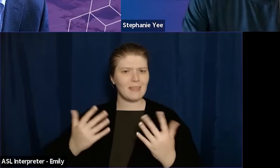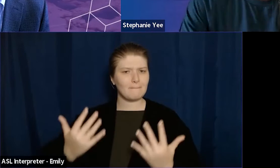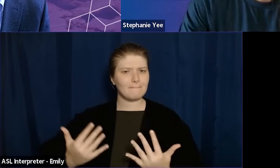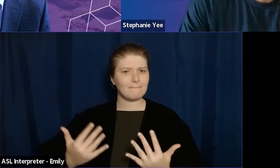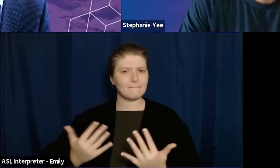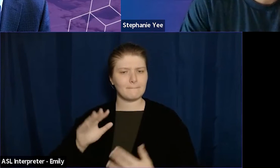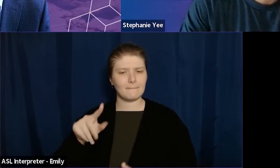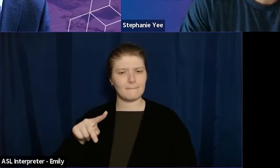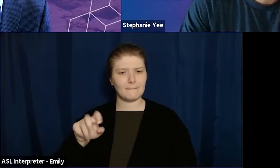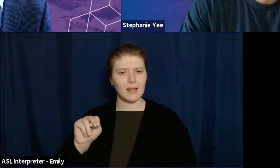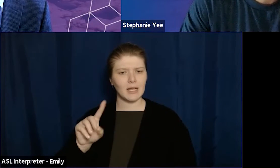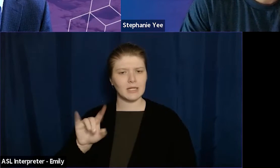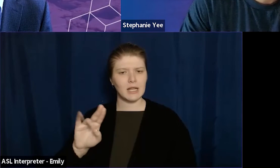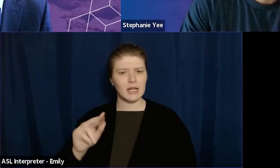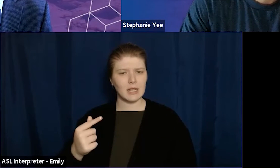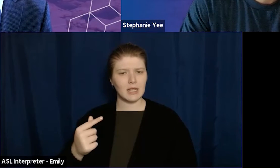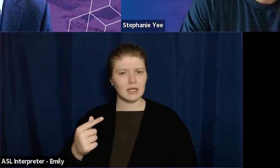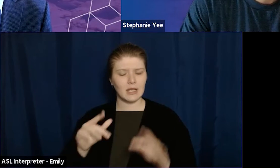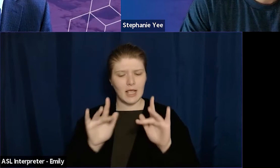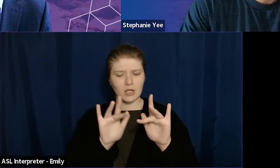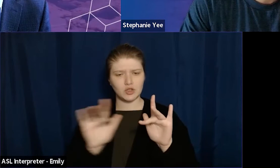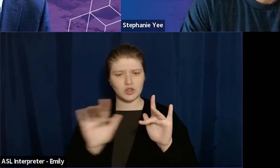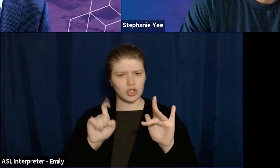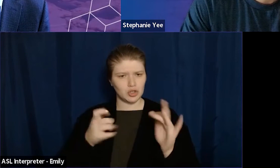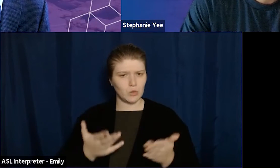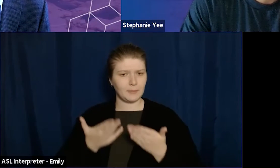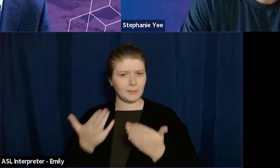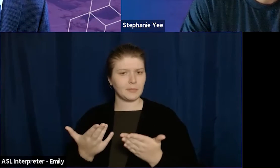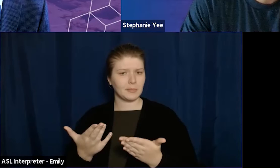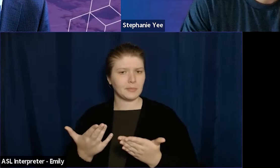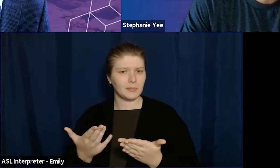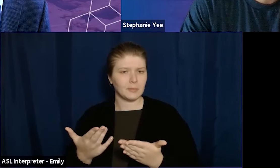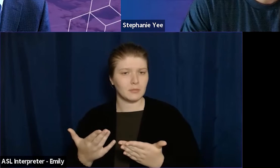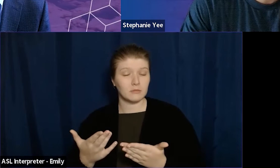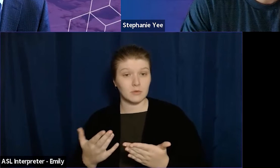We have seen it at the end of the title but also in the overlap spot with no overlap information.